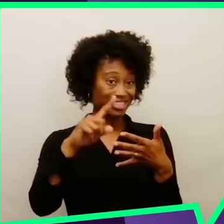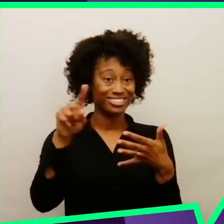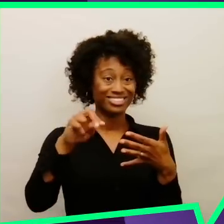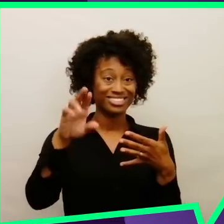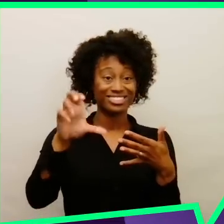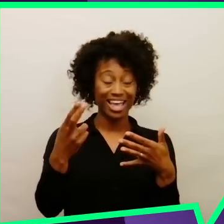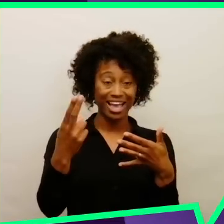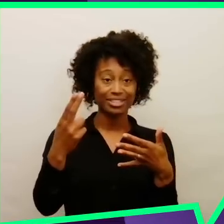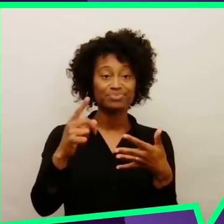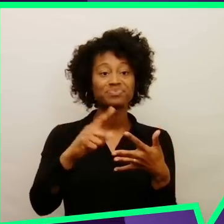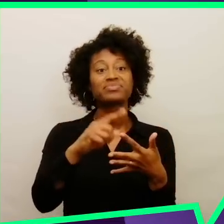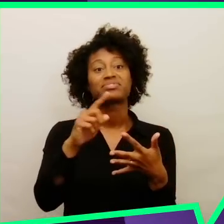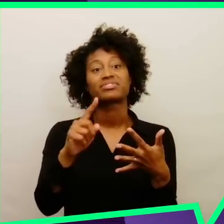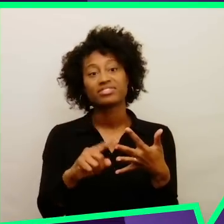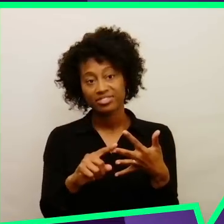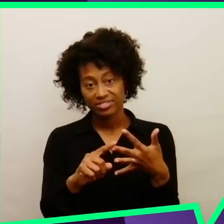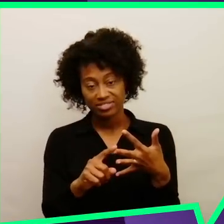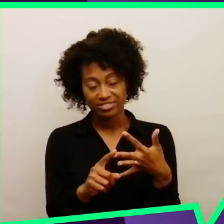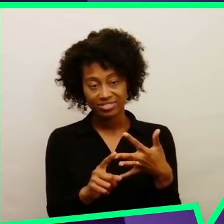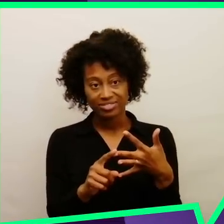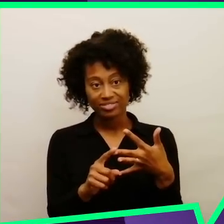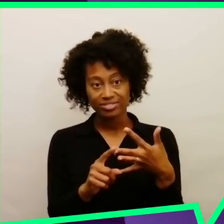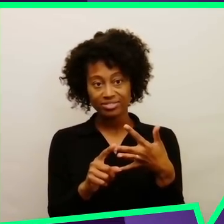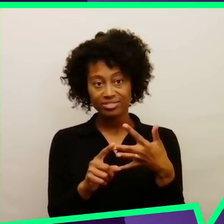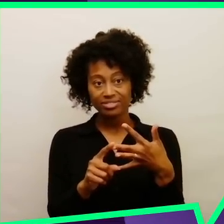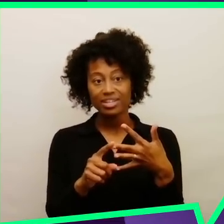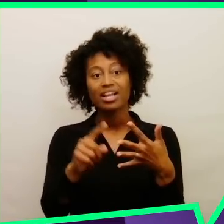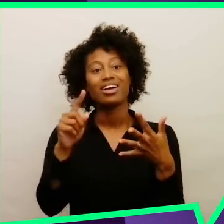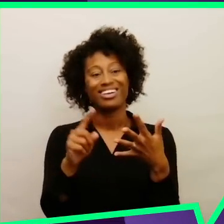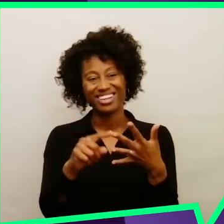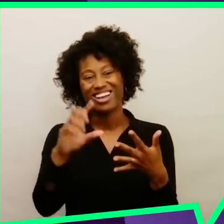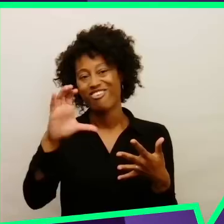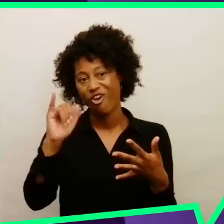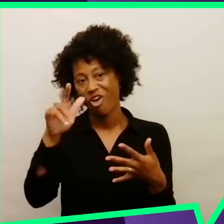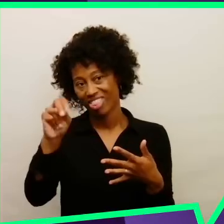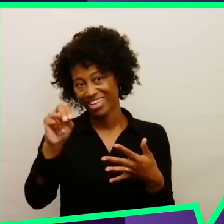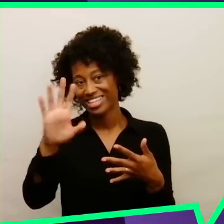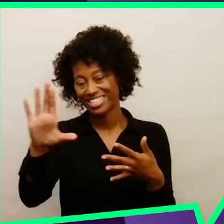got Zach's team, followed by, of course, Colin's team.